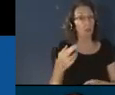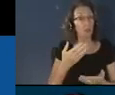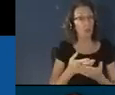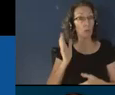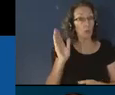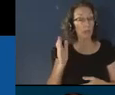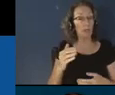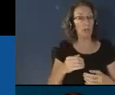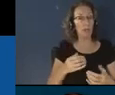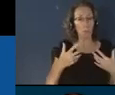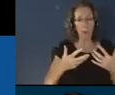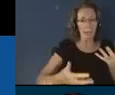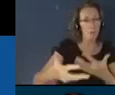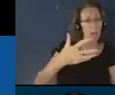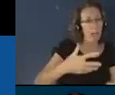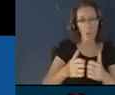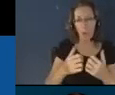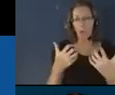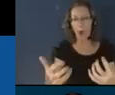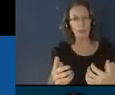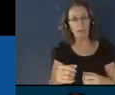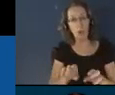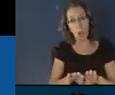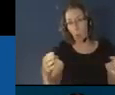of interaction with the audience, so you want to make sure you've scheduled that correctly.